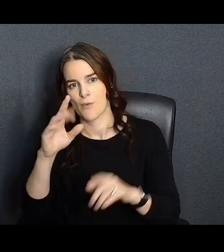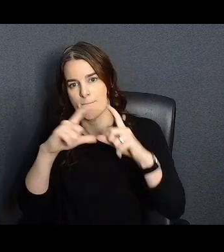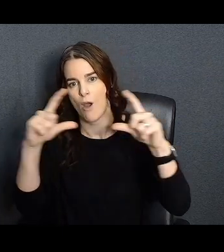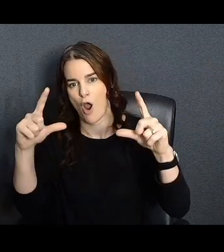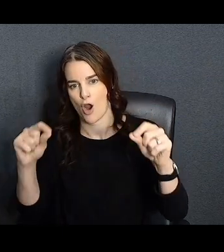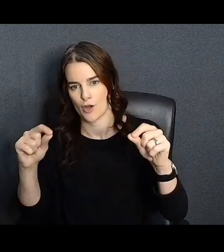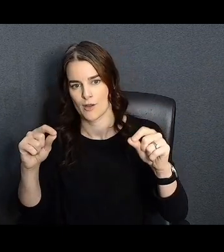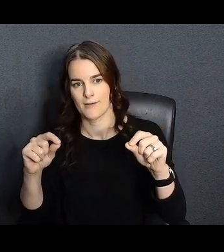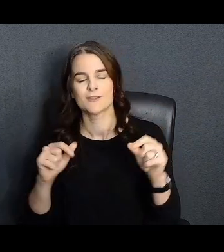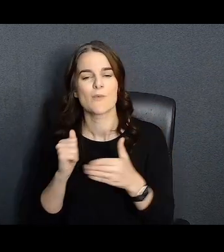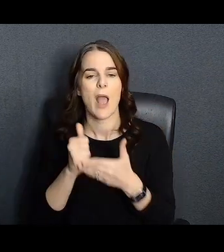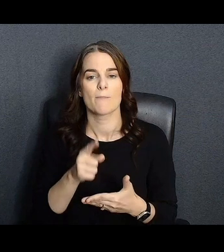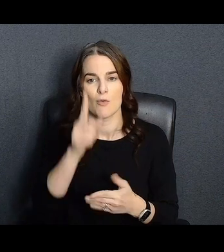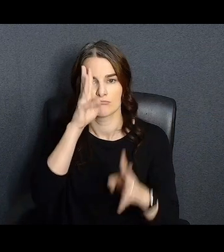to help you create your message even faster.